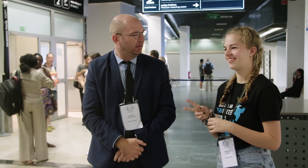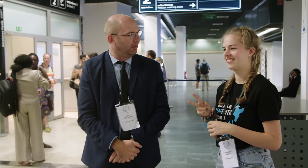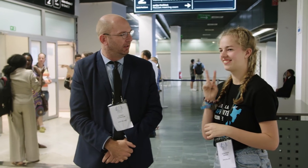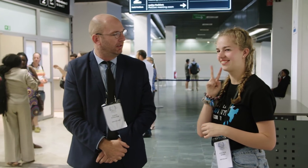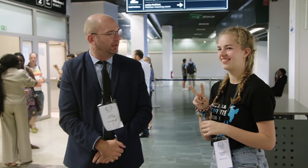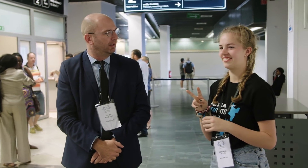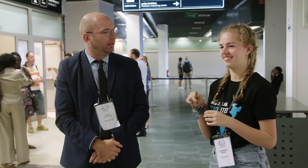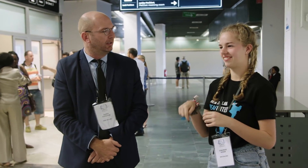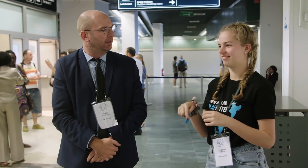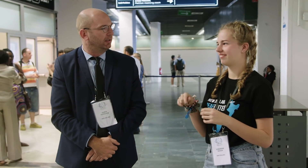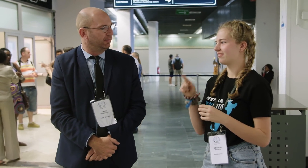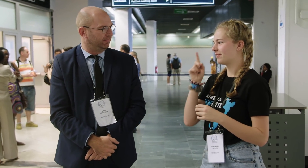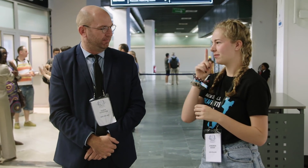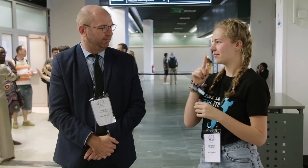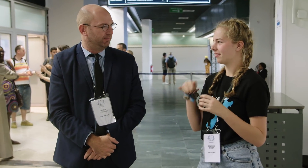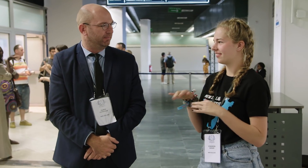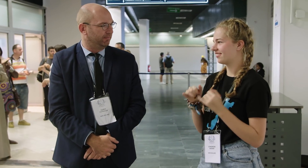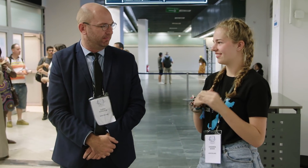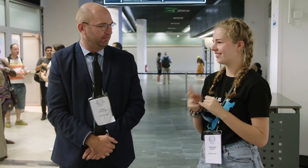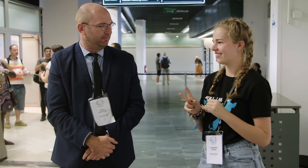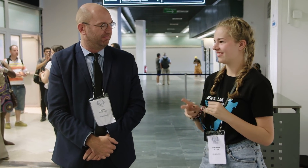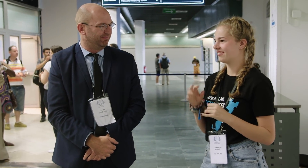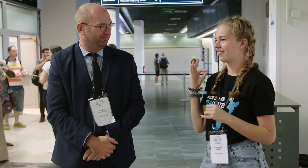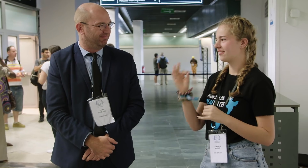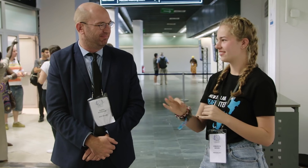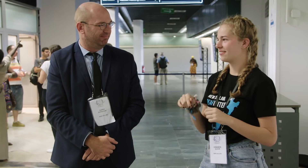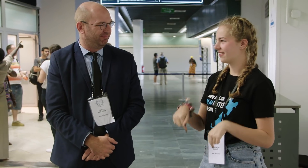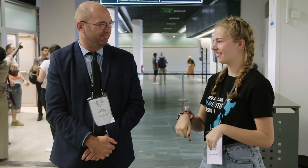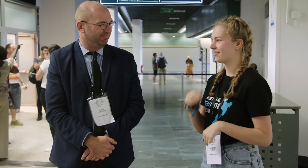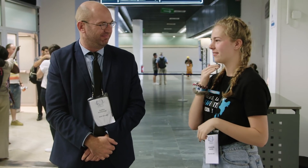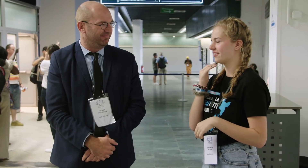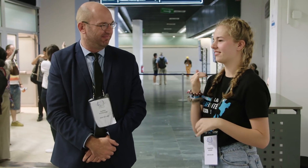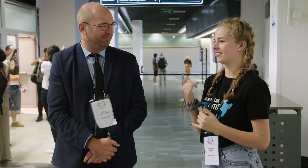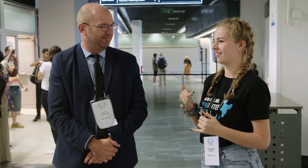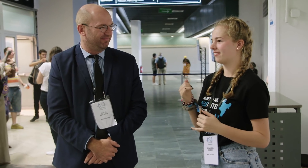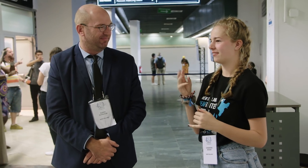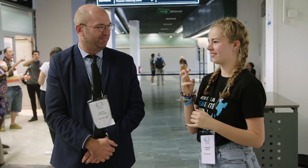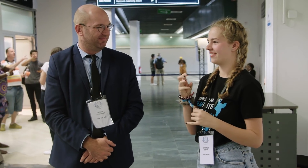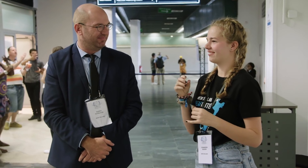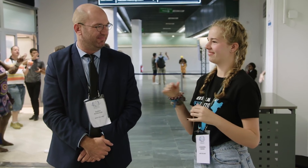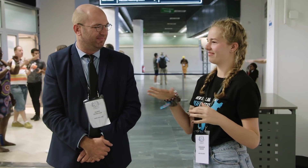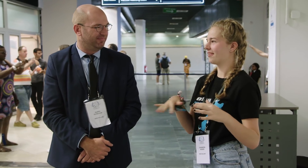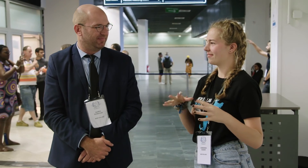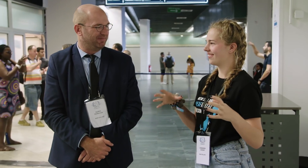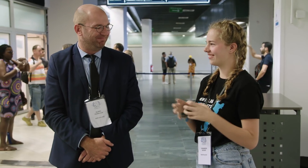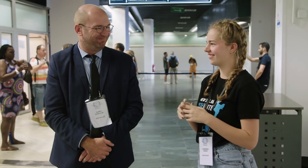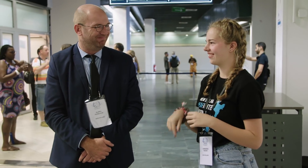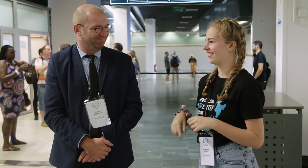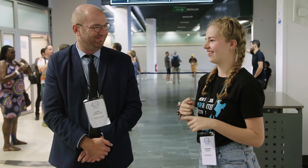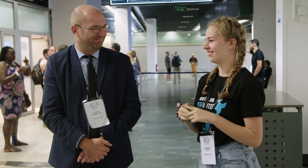I really like seeing people that I haven't seen for a while. It's kinda weird. It's like being with a family here.